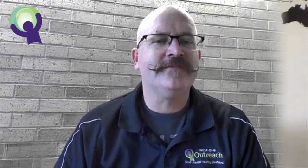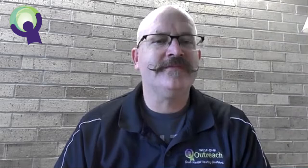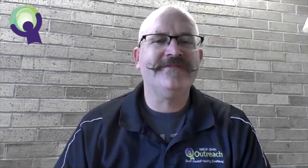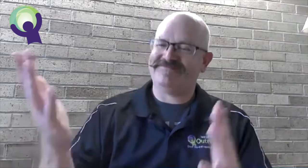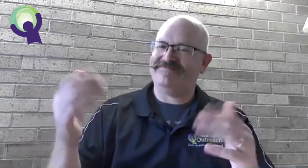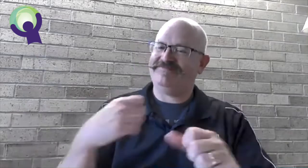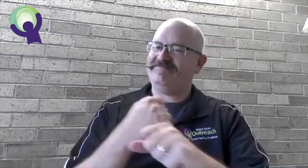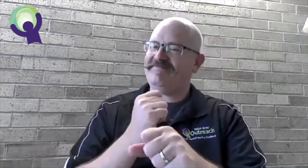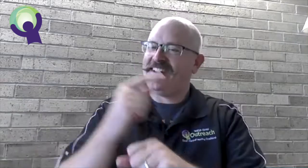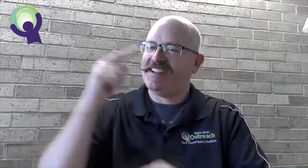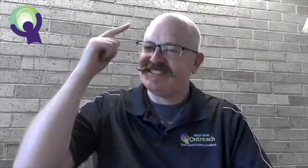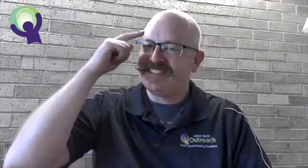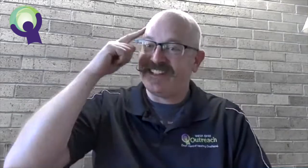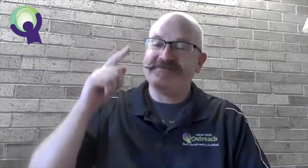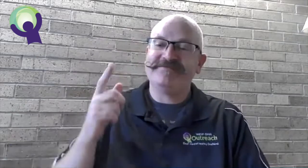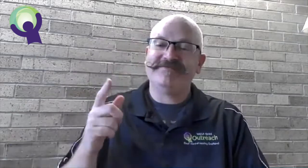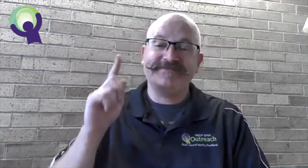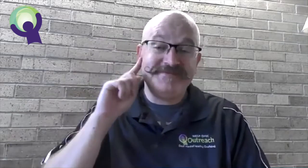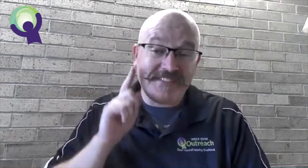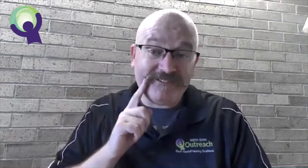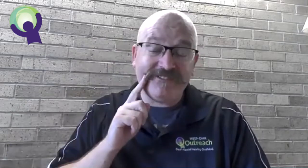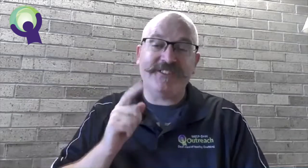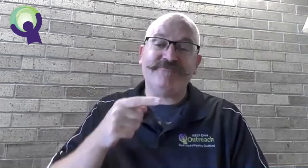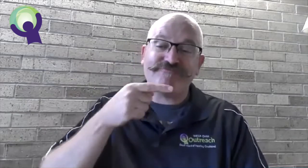is hearing or Deaf. Same way for sighted or not sighted.